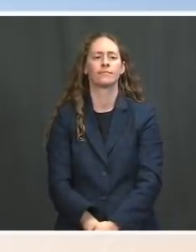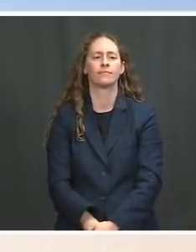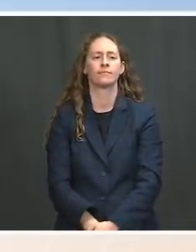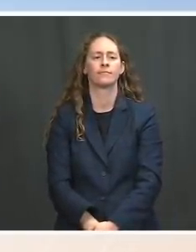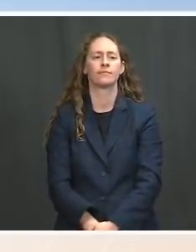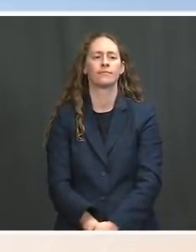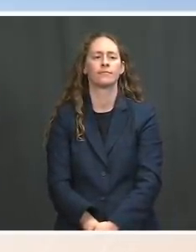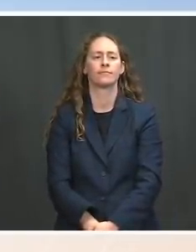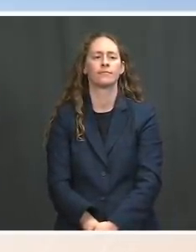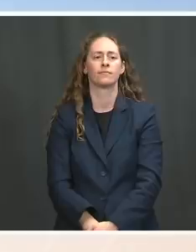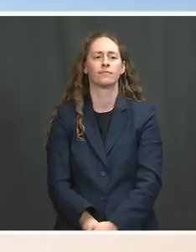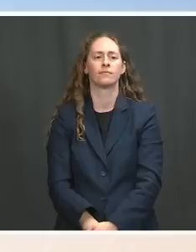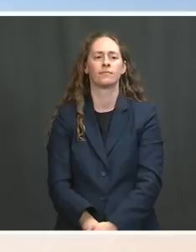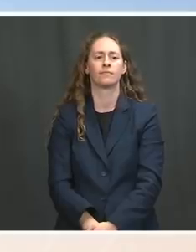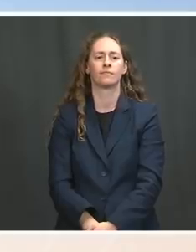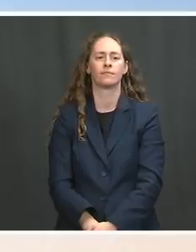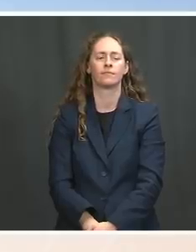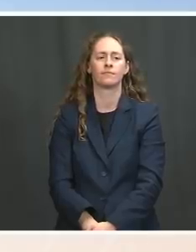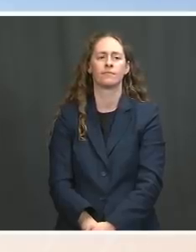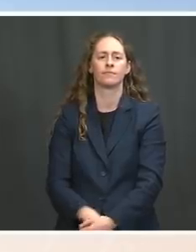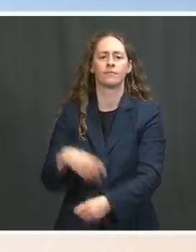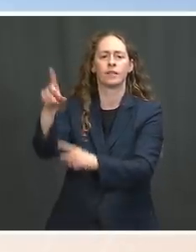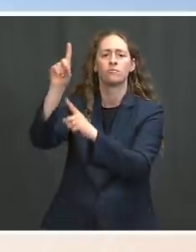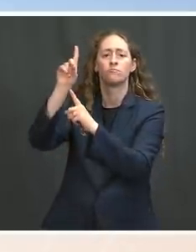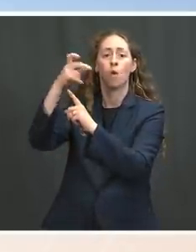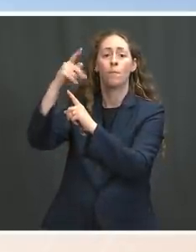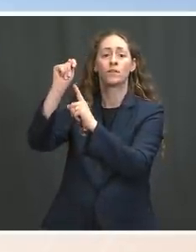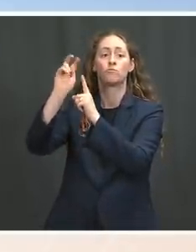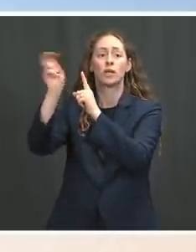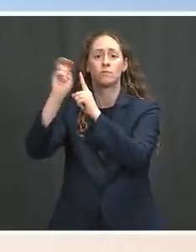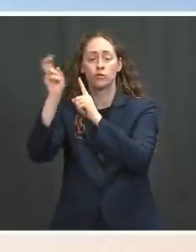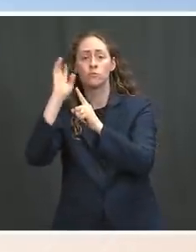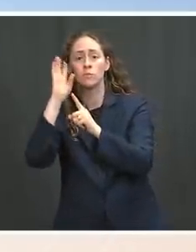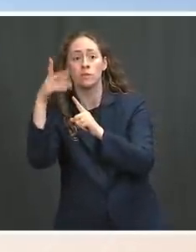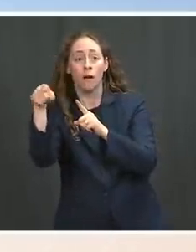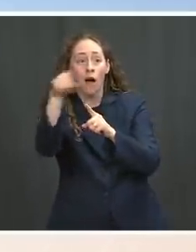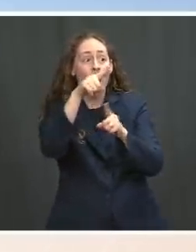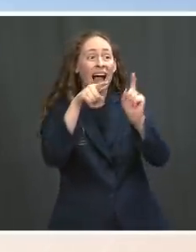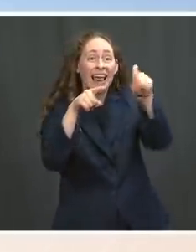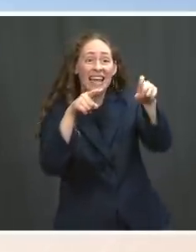that need it as safely and as efficiently as possible. Our Maritime Administration -- or "MARAD" --